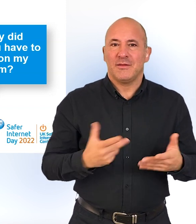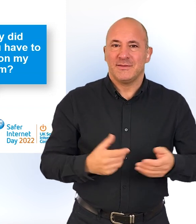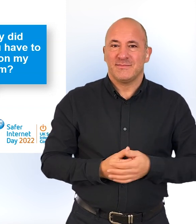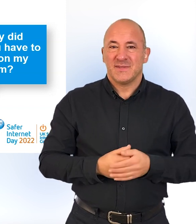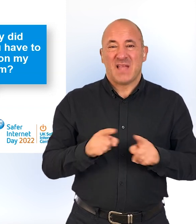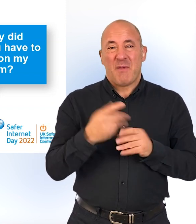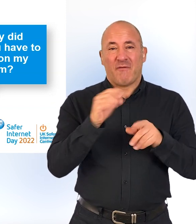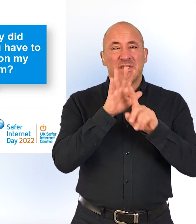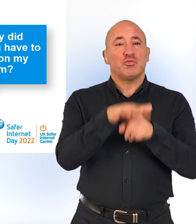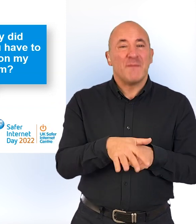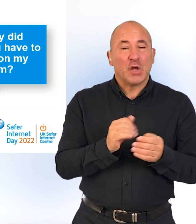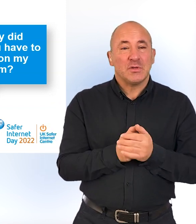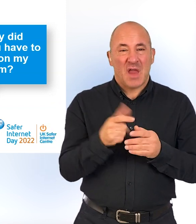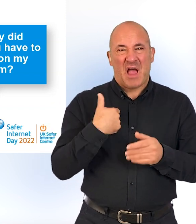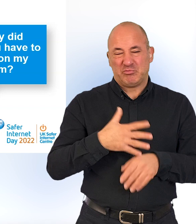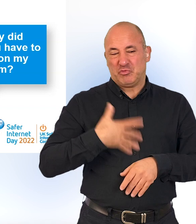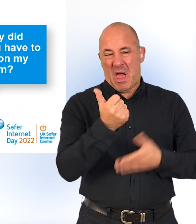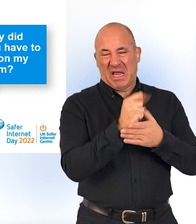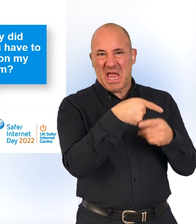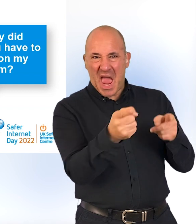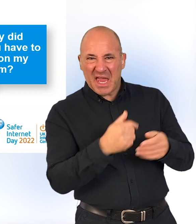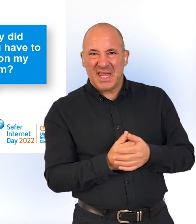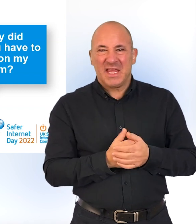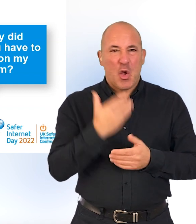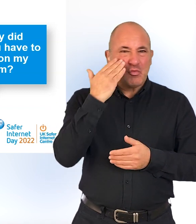We also know that forms of discrimination like homophobia,